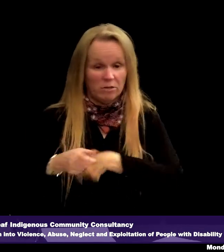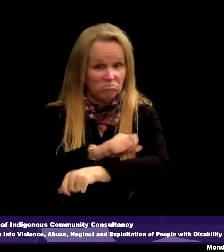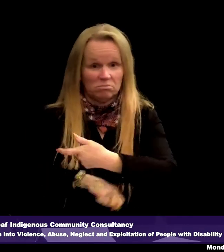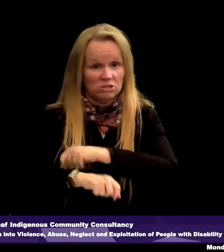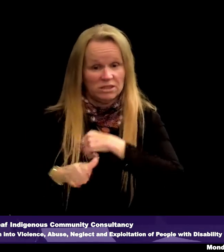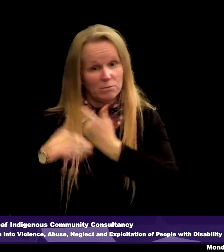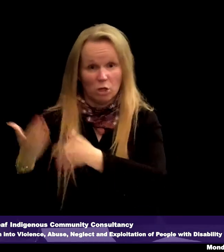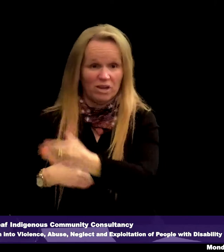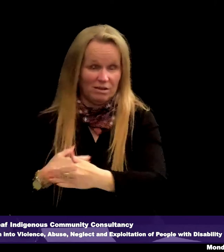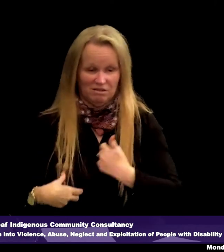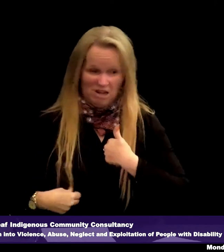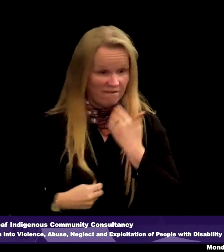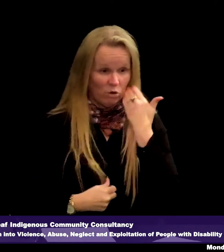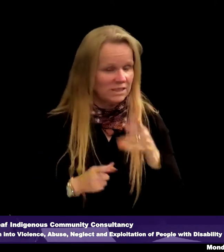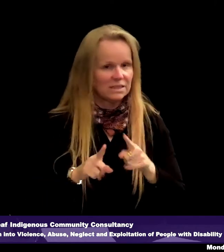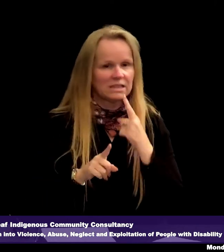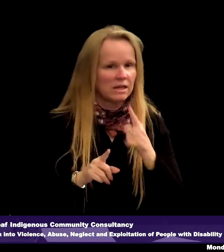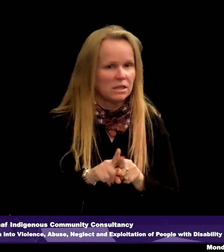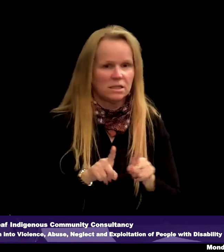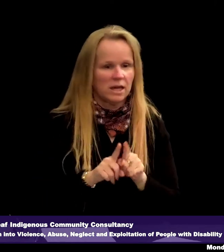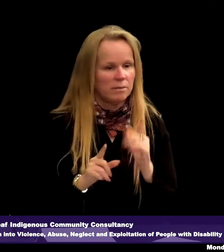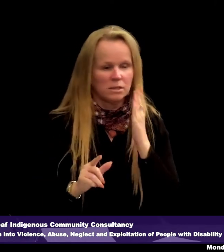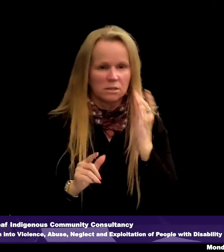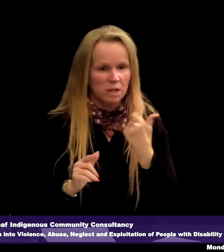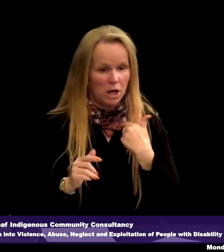They will just roll up their sleeves and get stuck in and do what needs to be done.